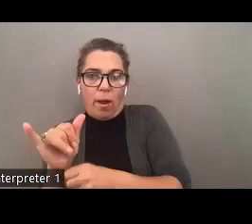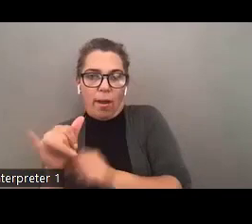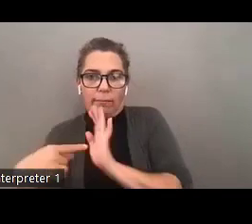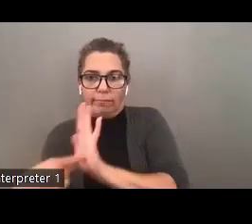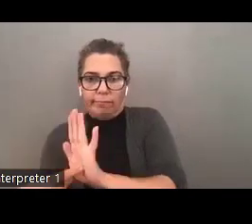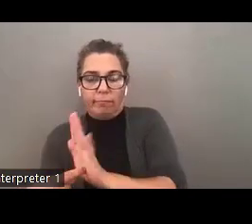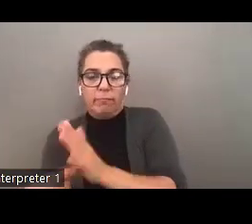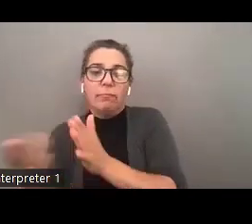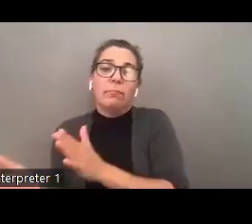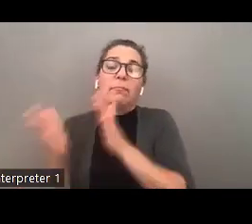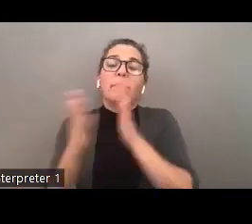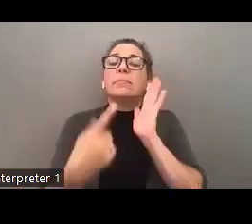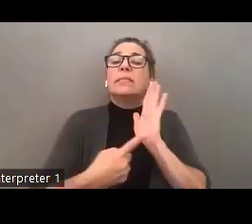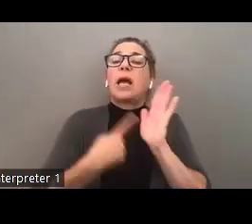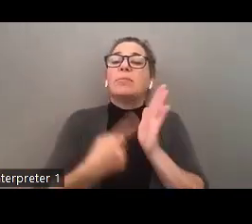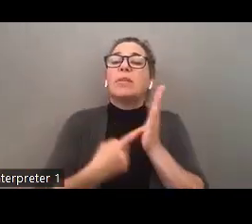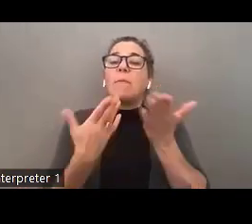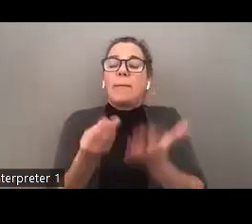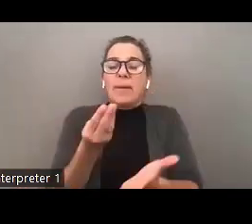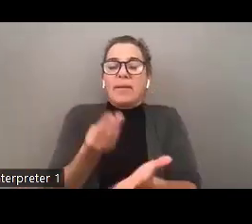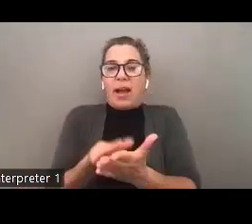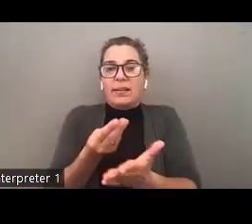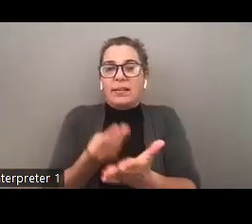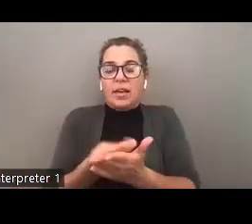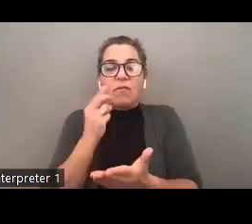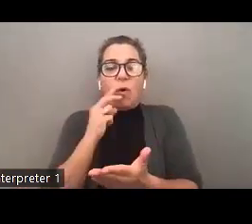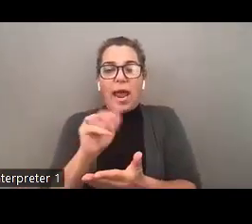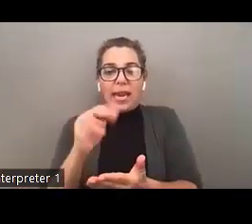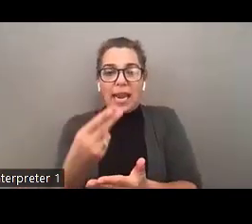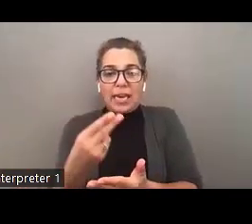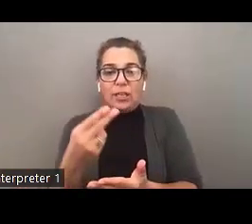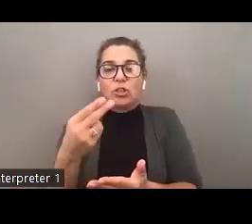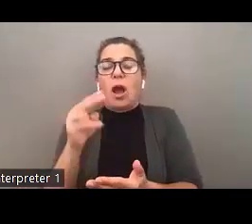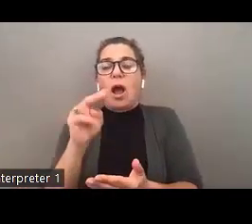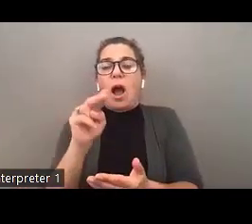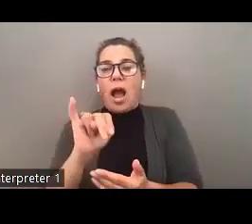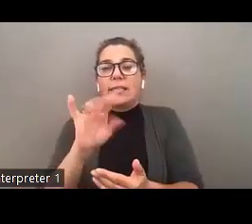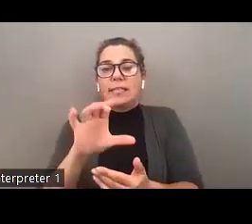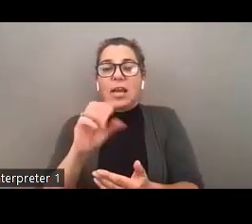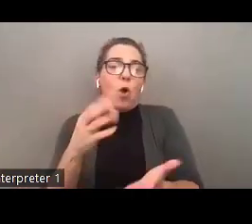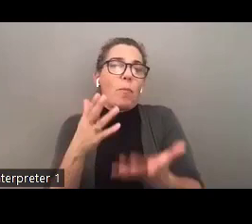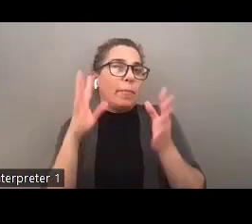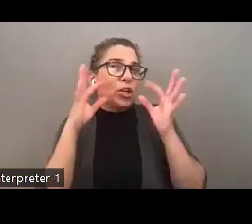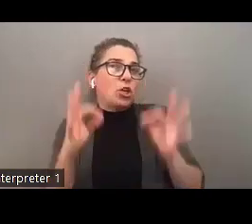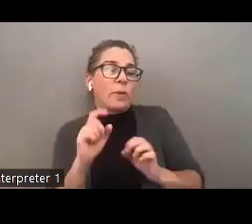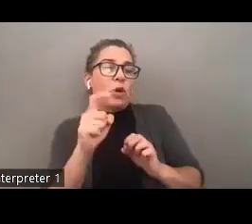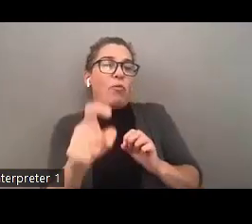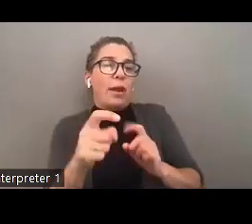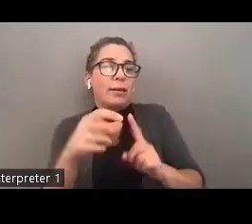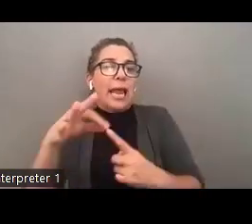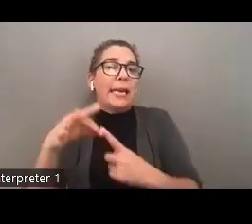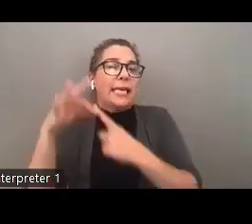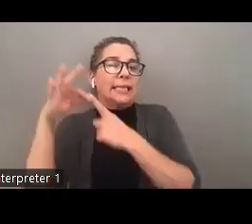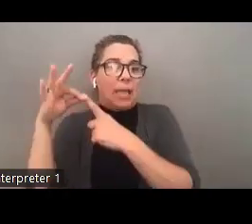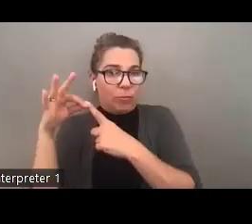In some instances, the funding NIH ICO may need to determine whether to grant an exception to the data